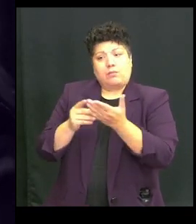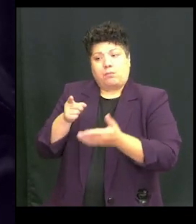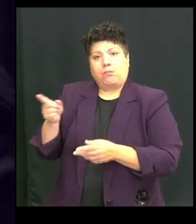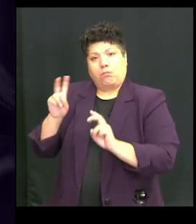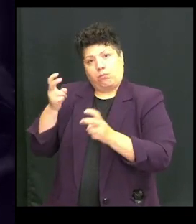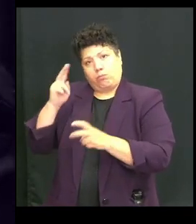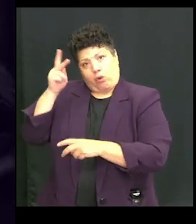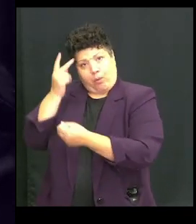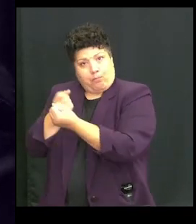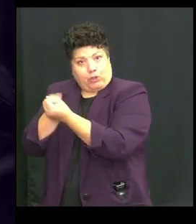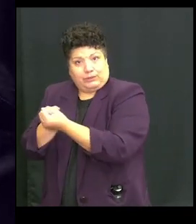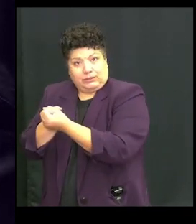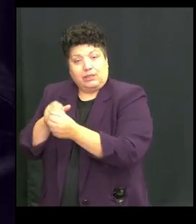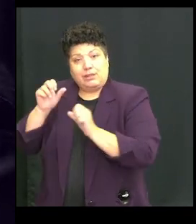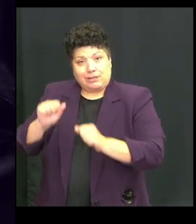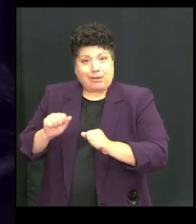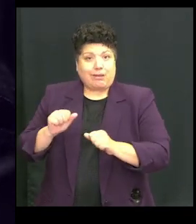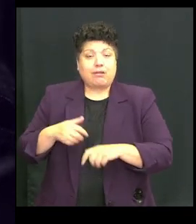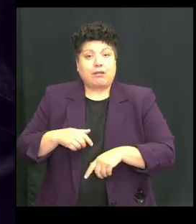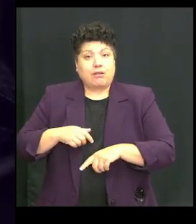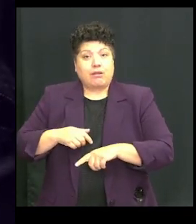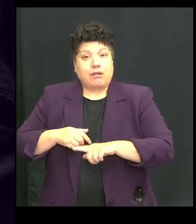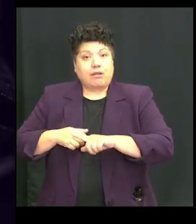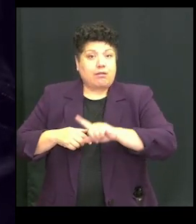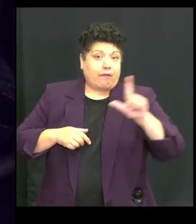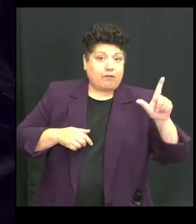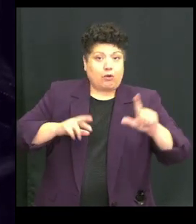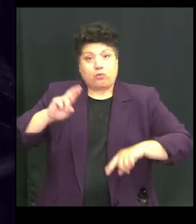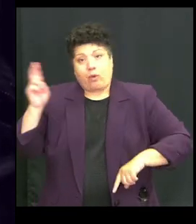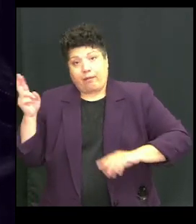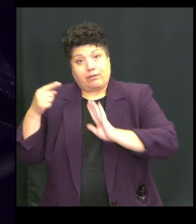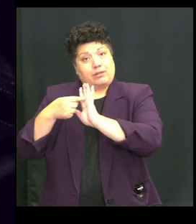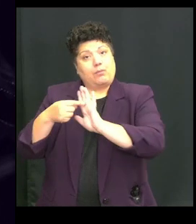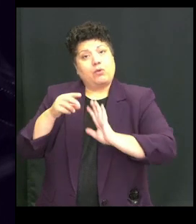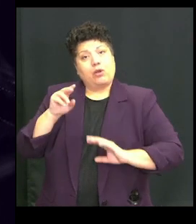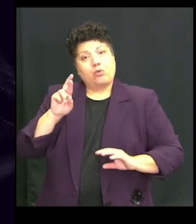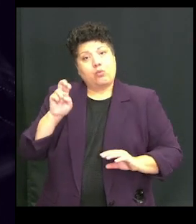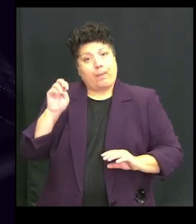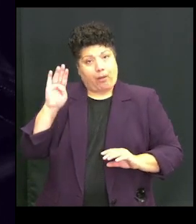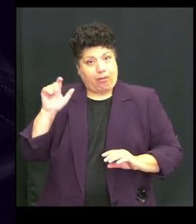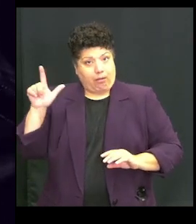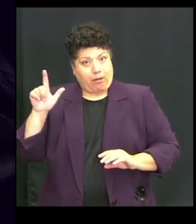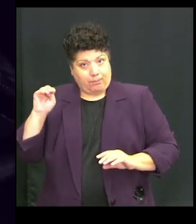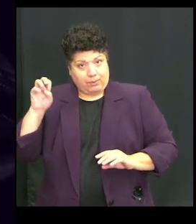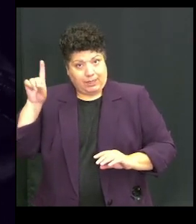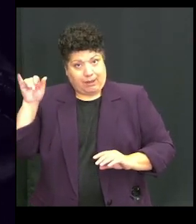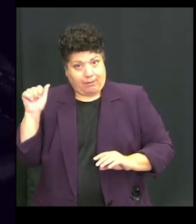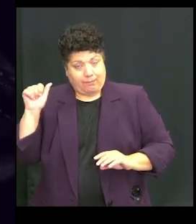either left wing or right wing in nature, like say Rebel Media. I also randomized the source of the headlines.